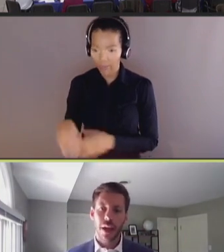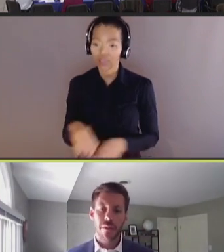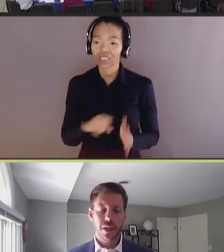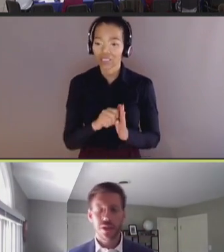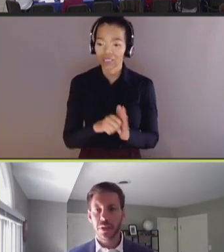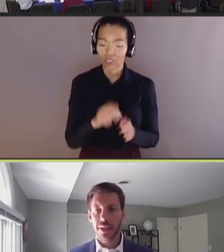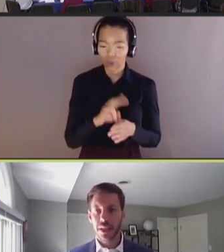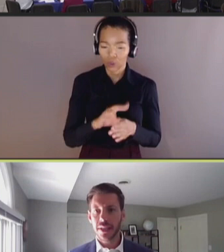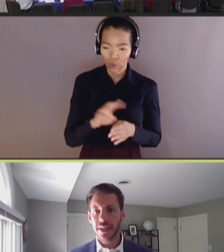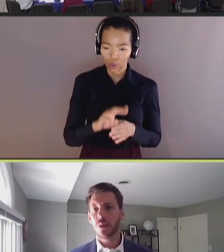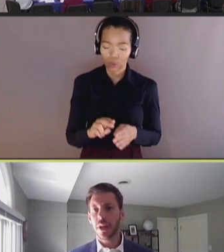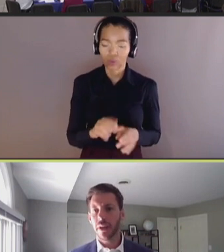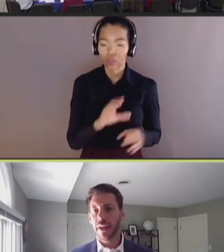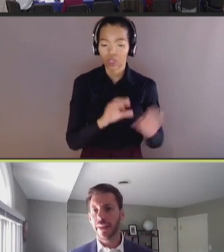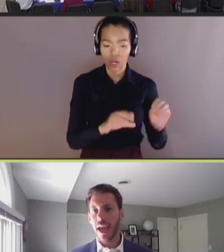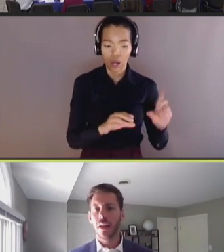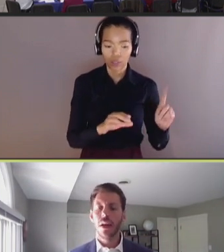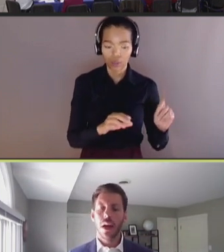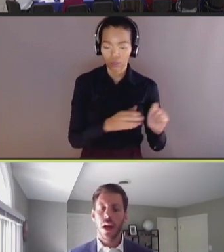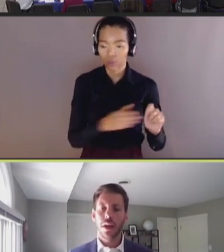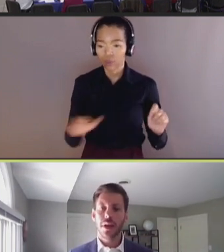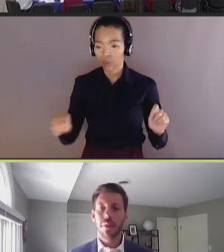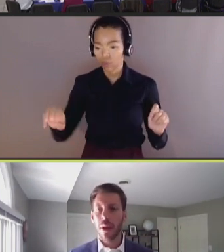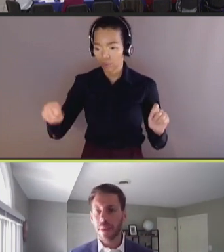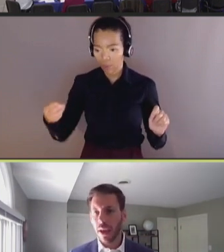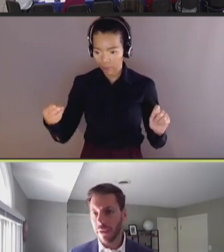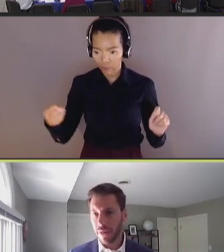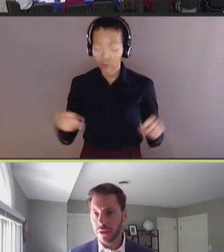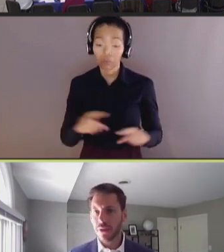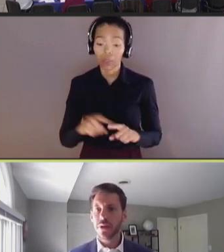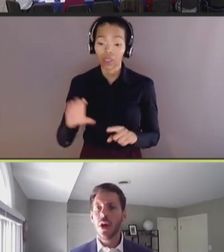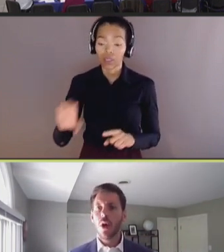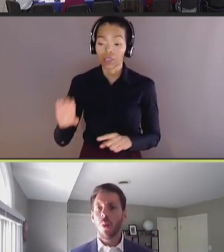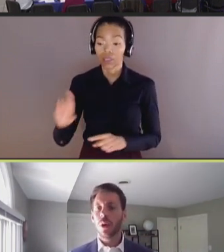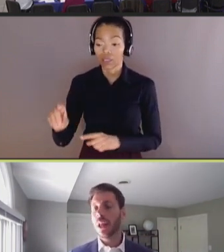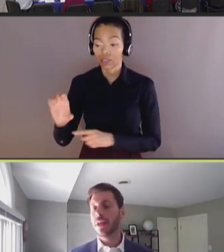conversations with CDC, we're hearing that some public health officials would like to